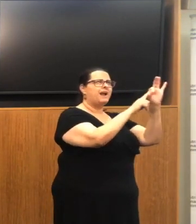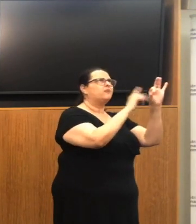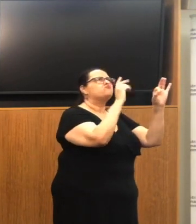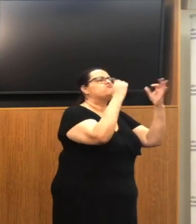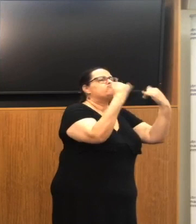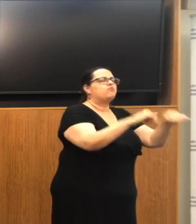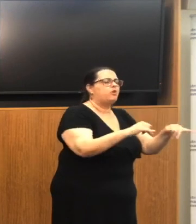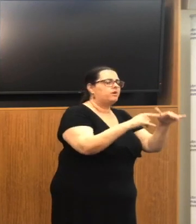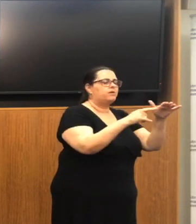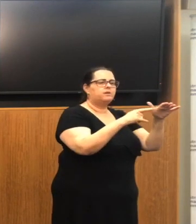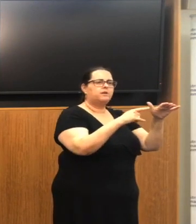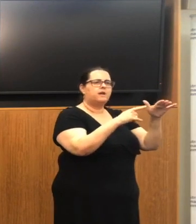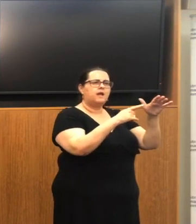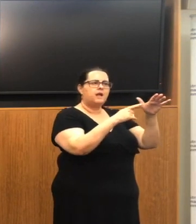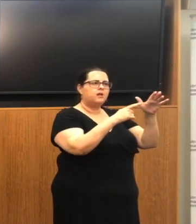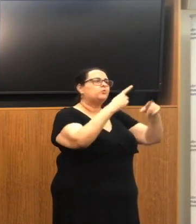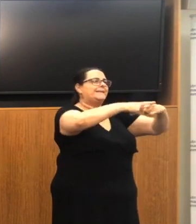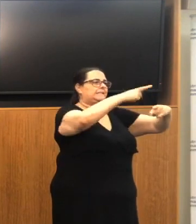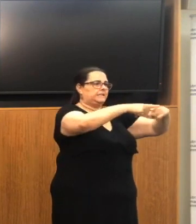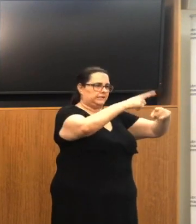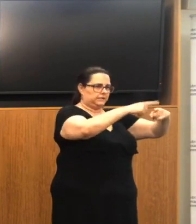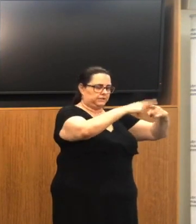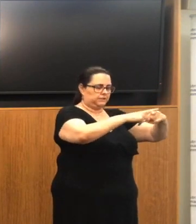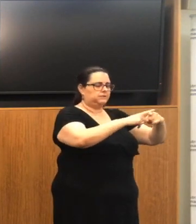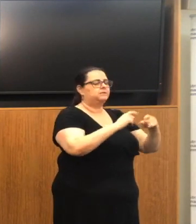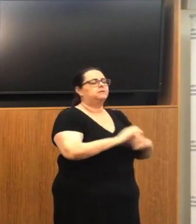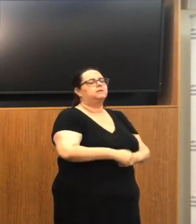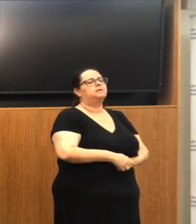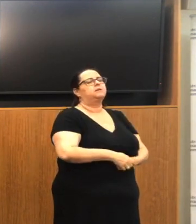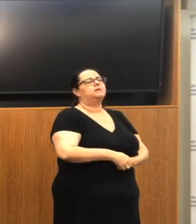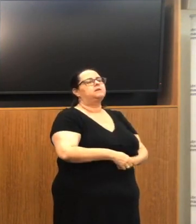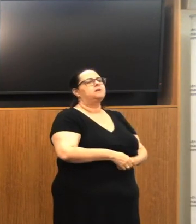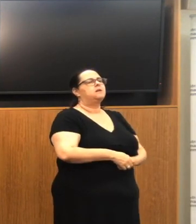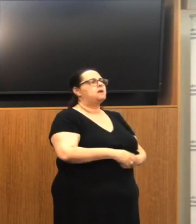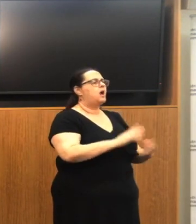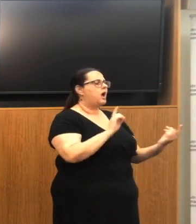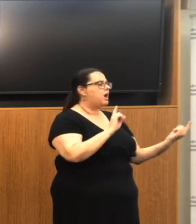the gorgeous town, and I'd just met an eight year old